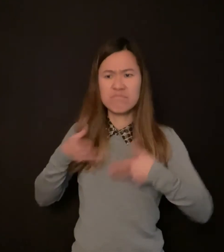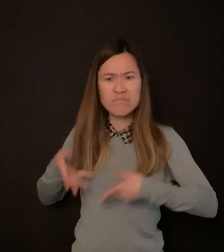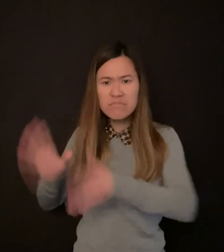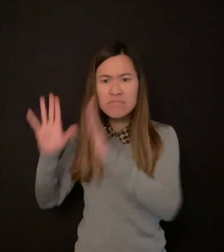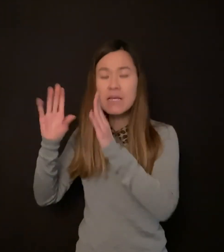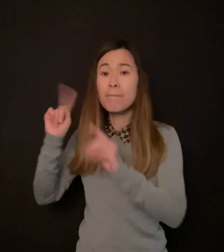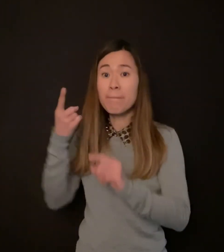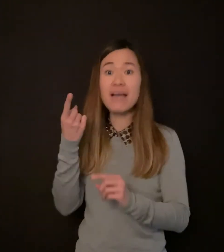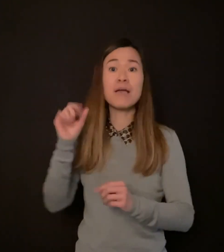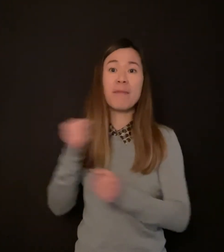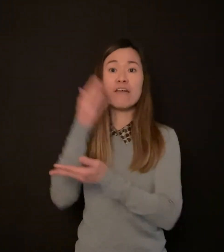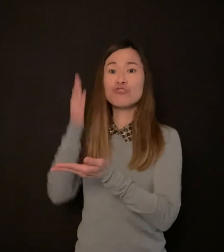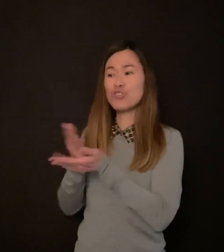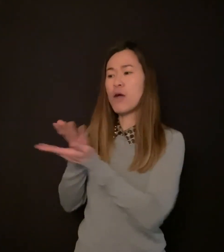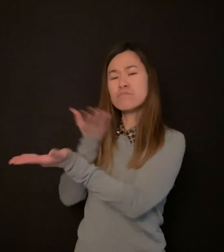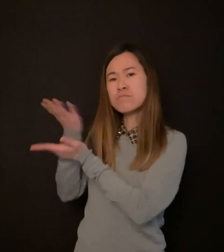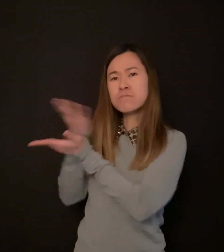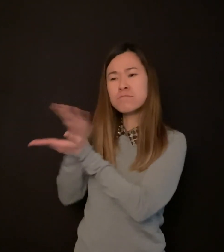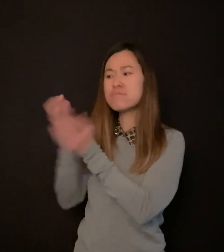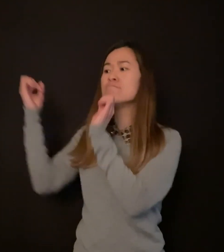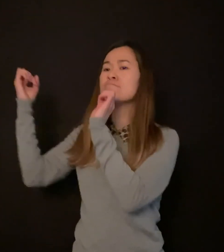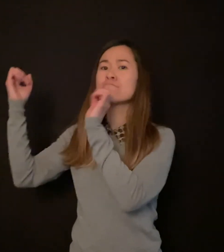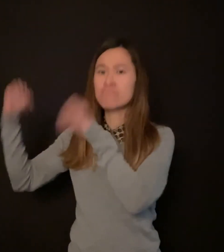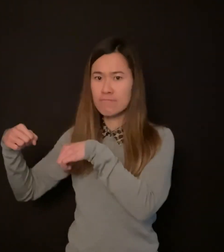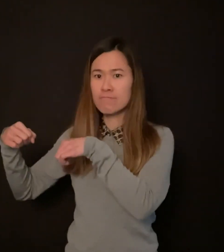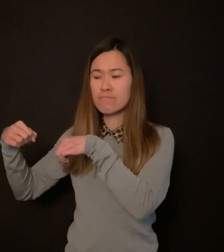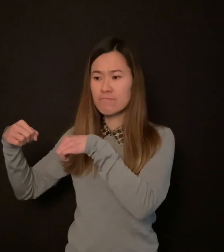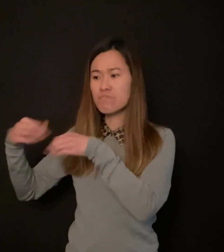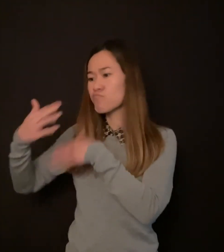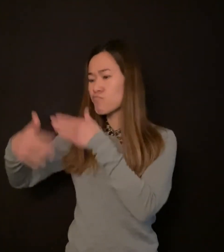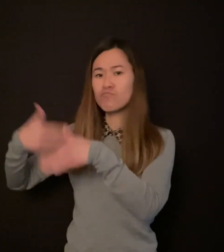but the men were only focused on their work.